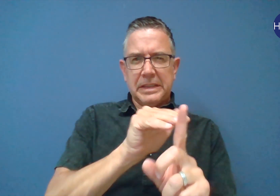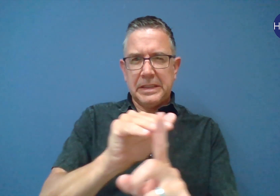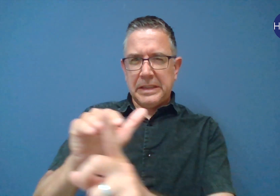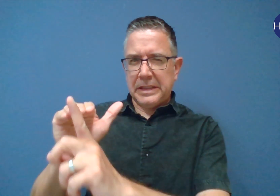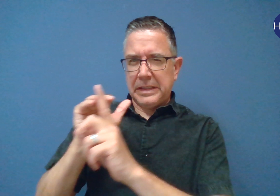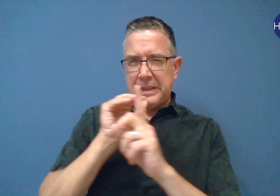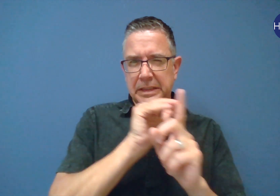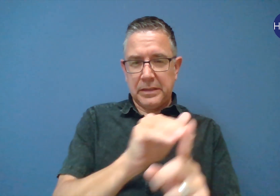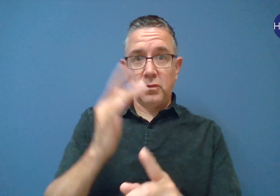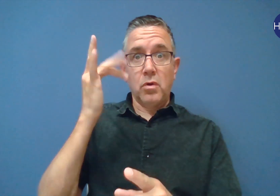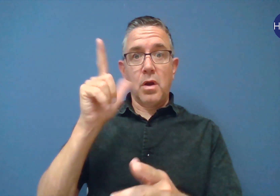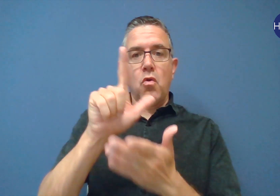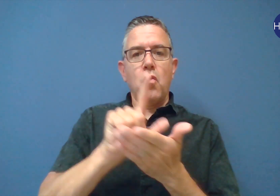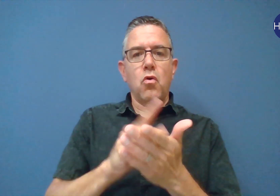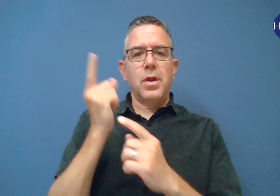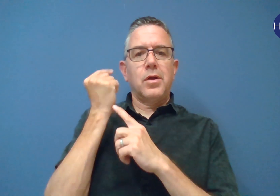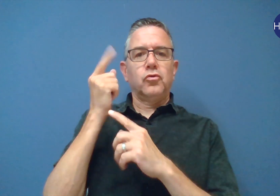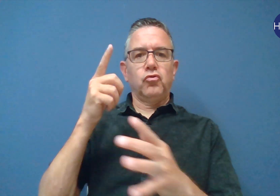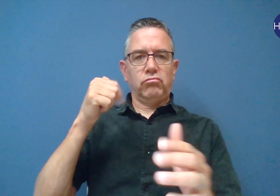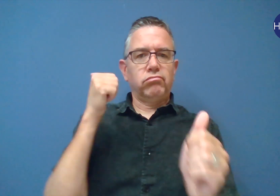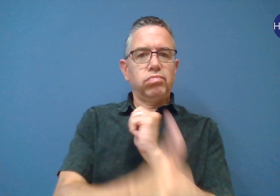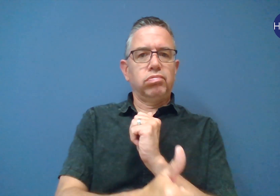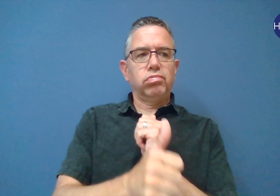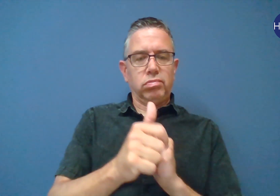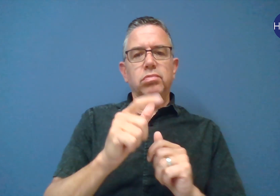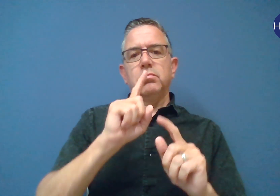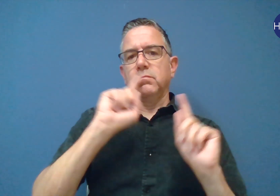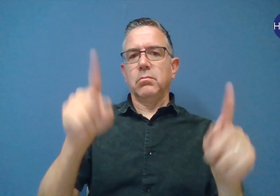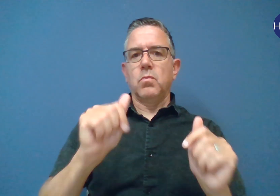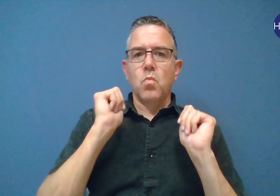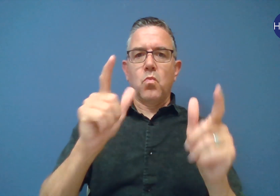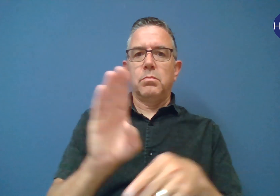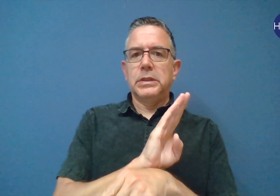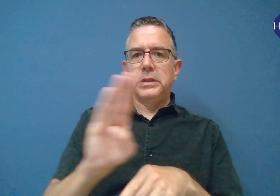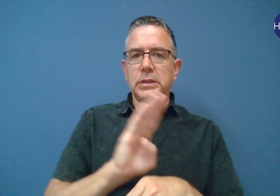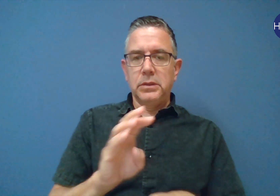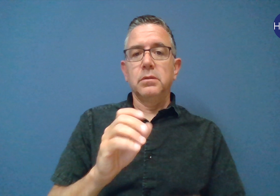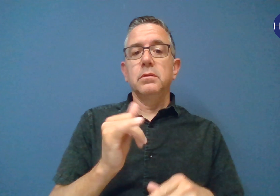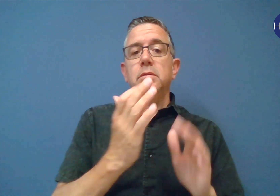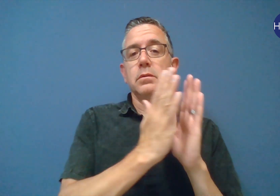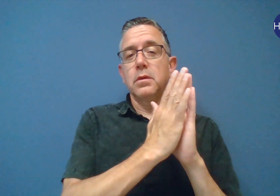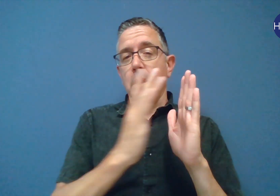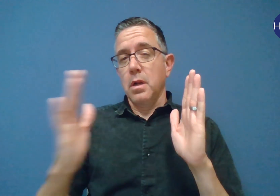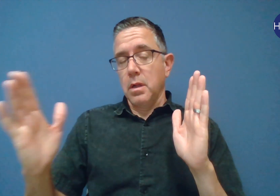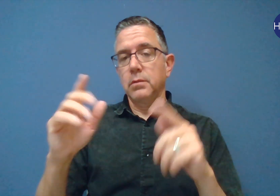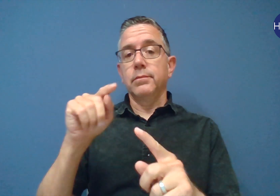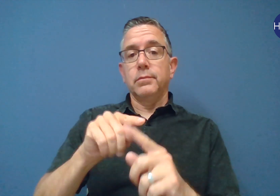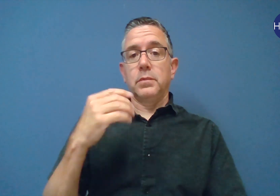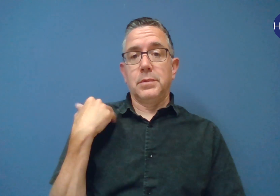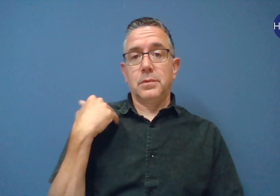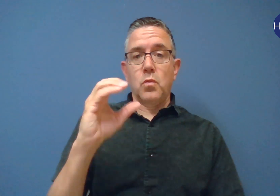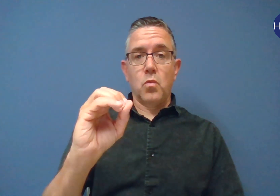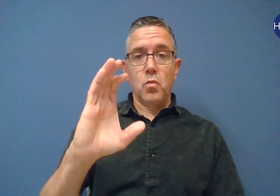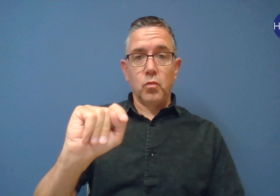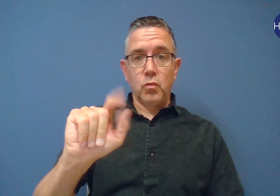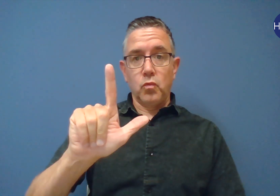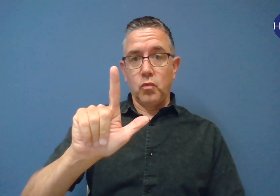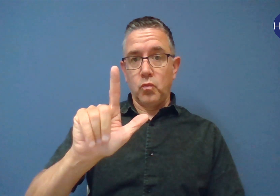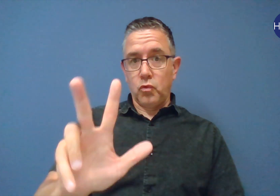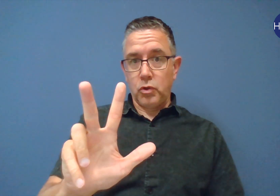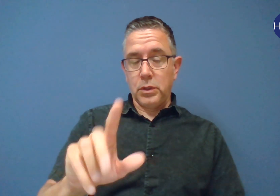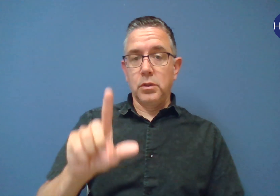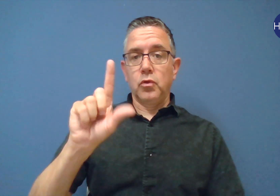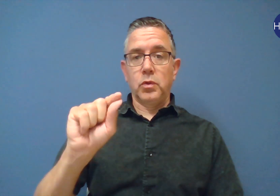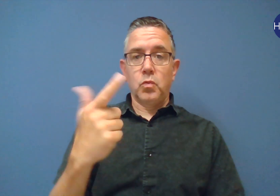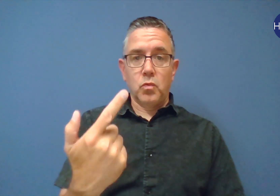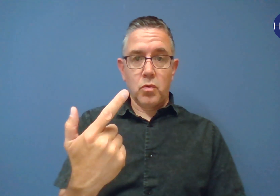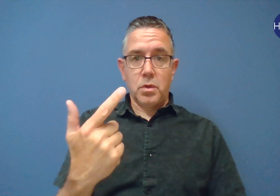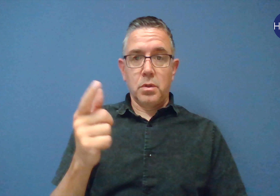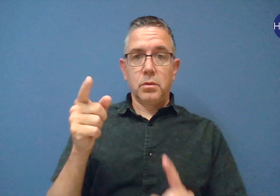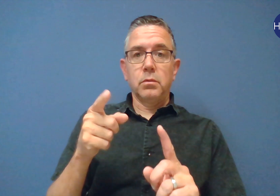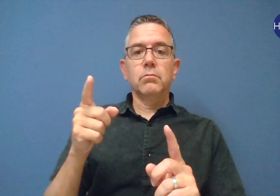All business owners, managers, and employees need to know about this new law. All businesses must have their public TVs ready with CC by October 23, 2021.